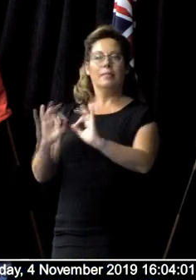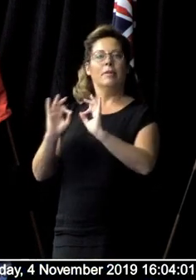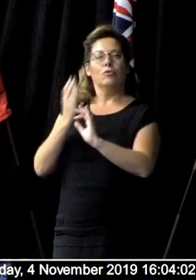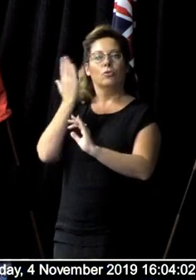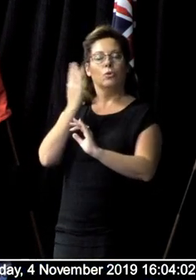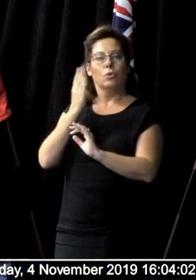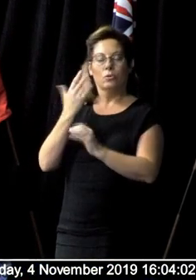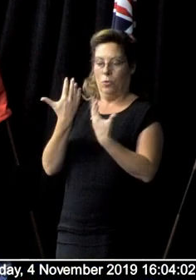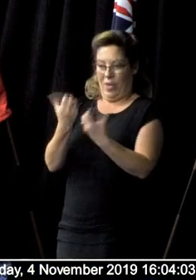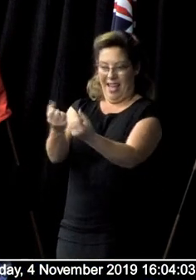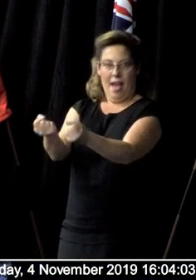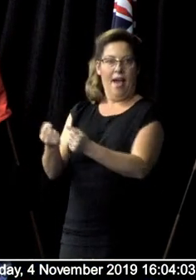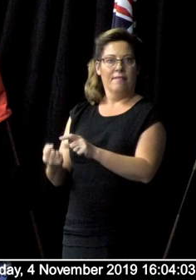that – there’s still that direction.